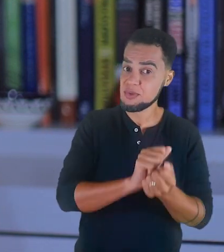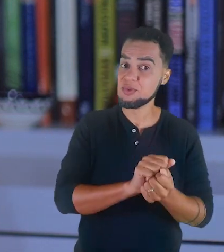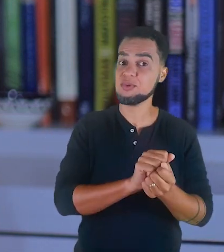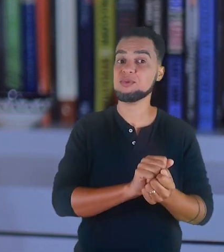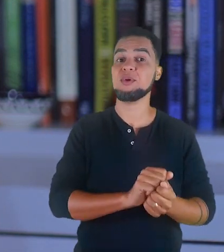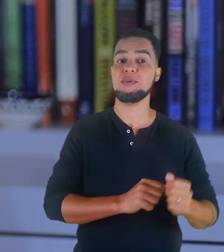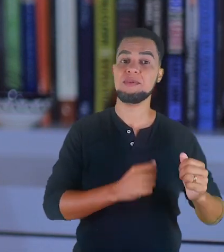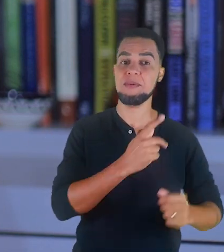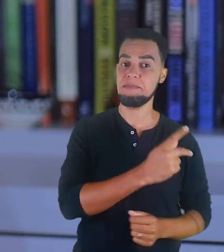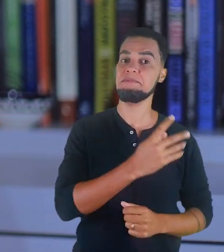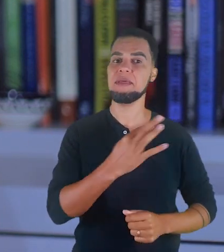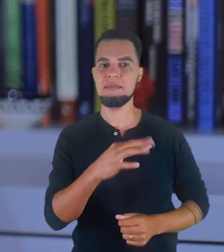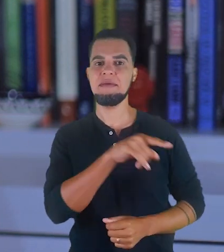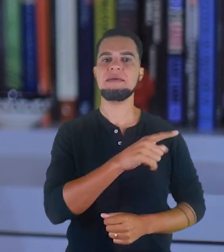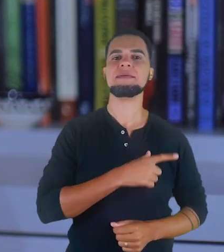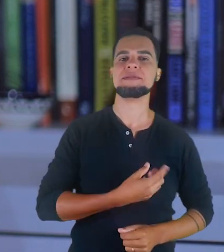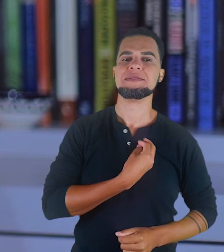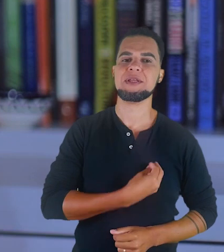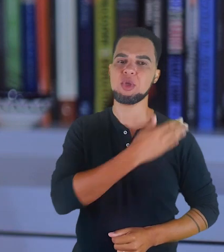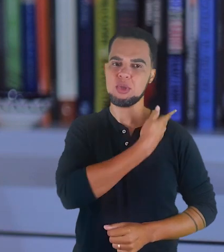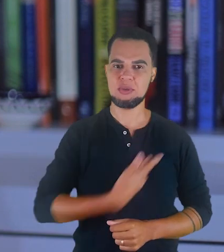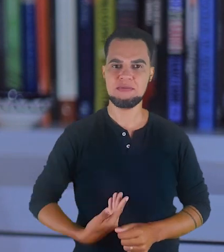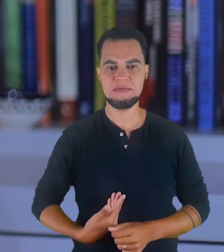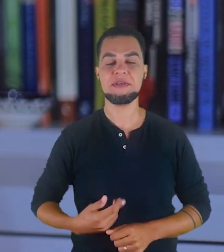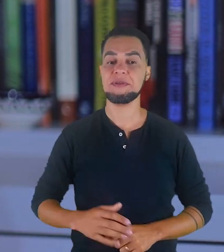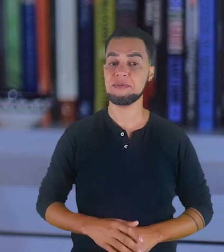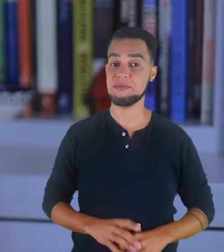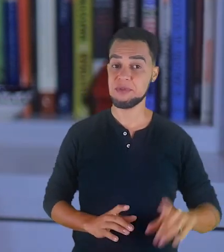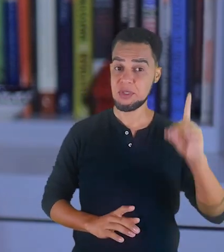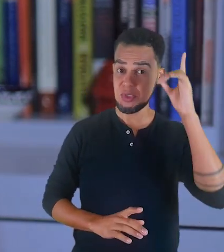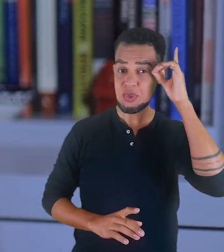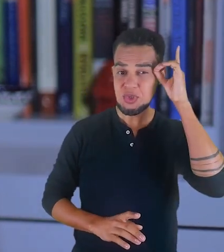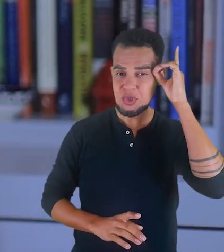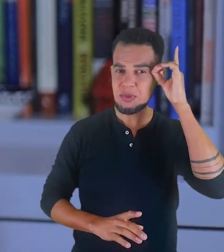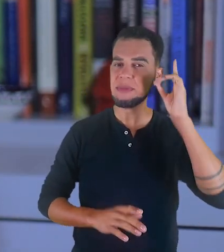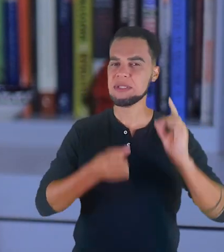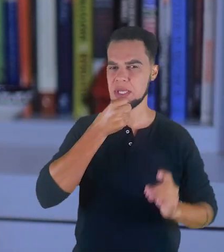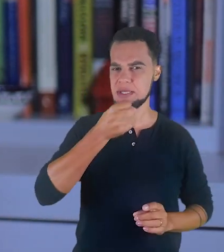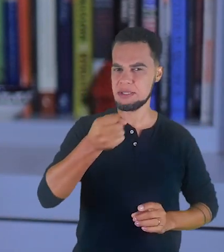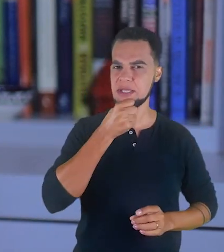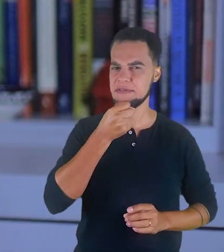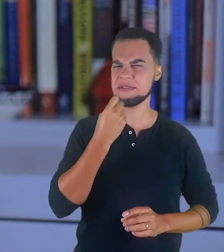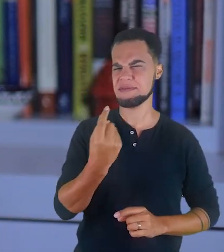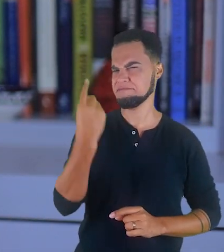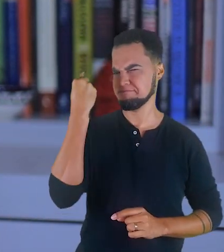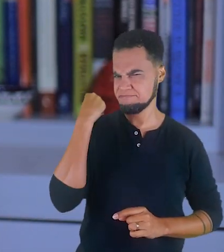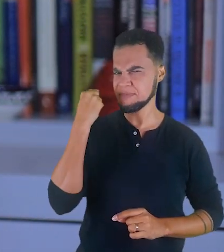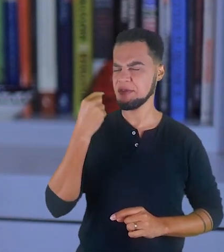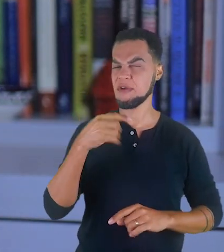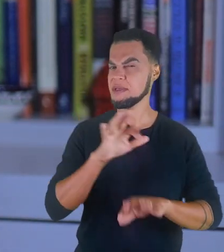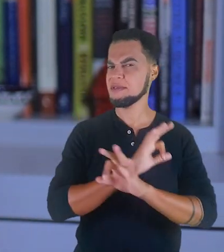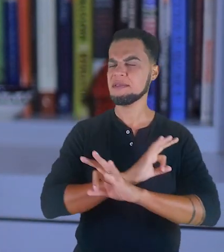and must directly involve the government. Dilma gave some interviews some time ago, which I think were incredible,